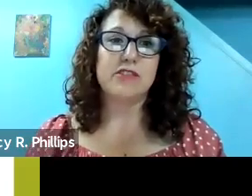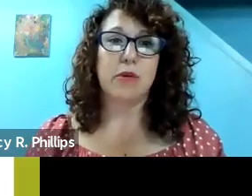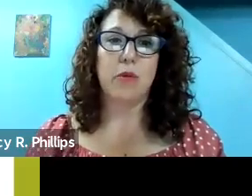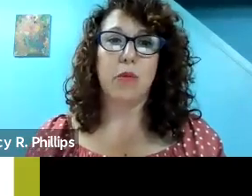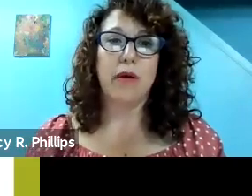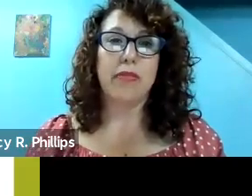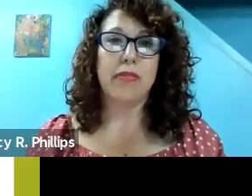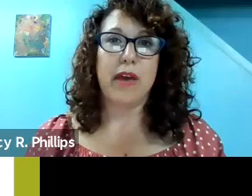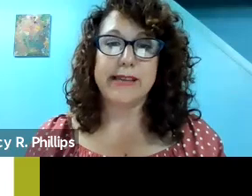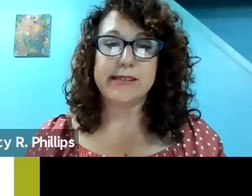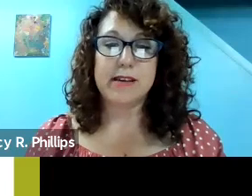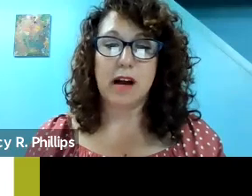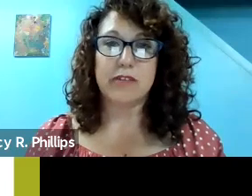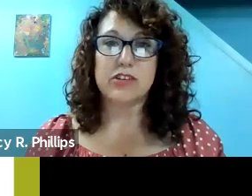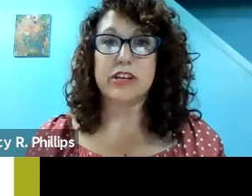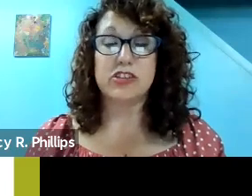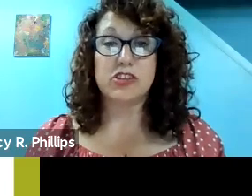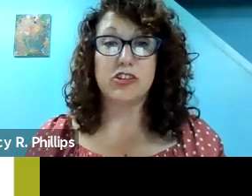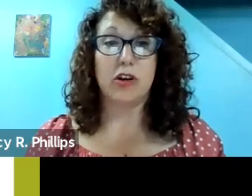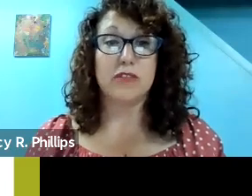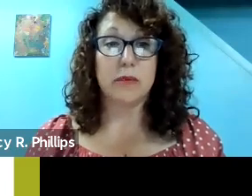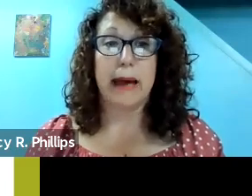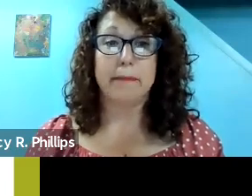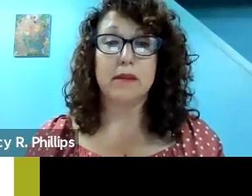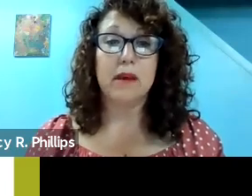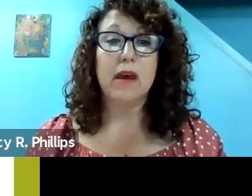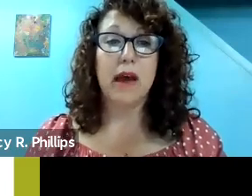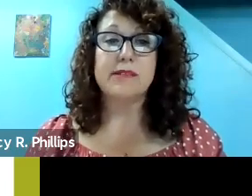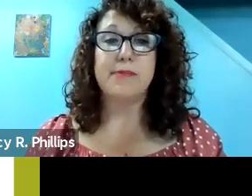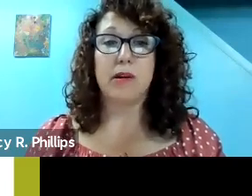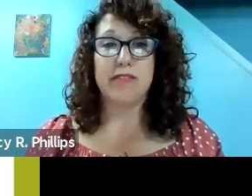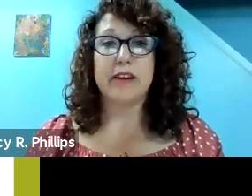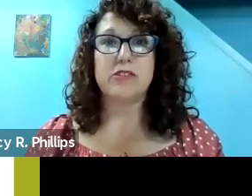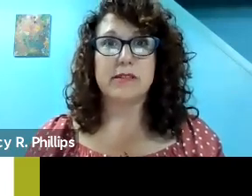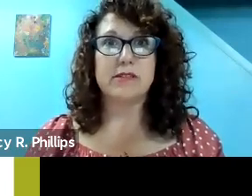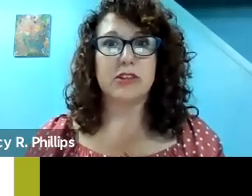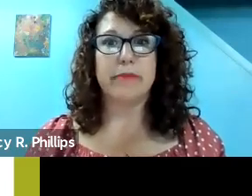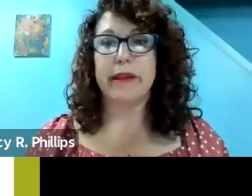And so the 80 conversation should also happen as part of that transition.